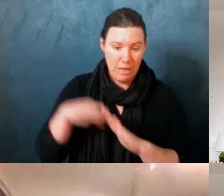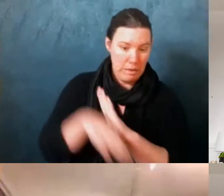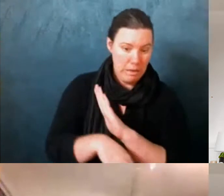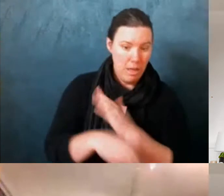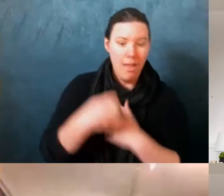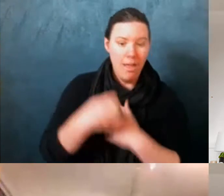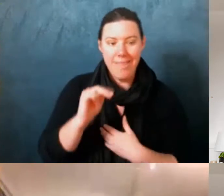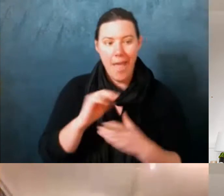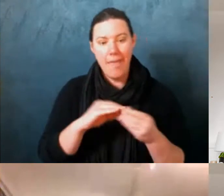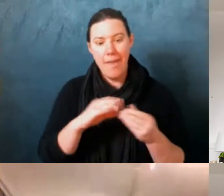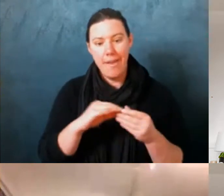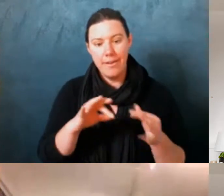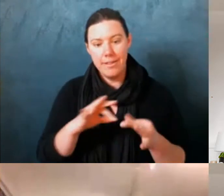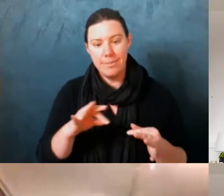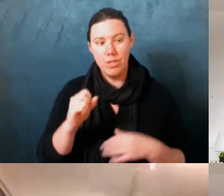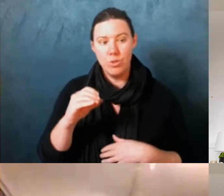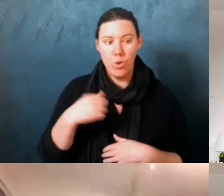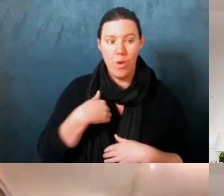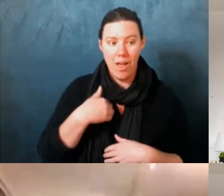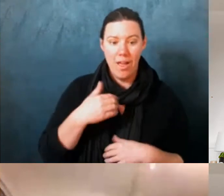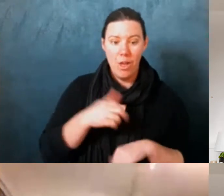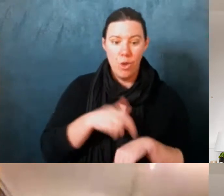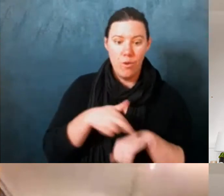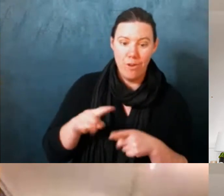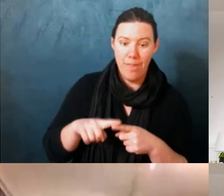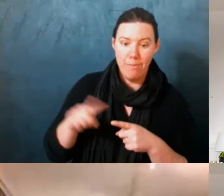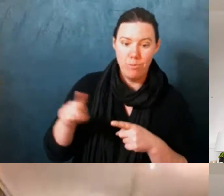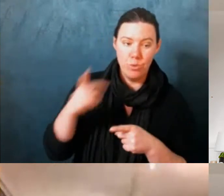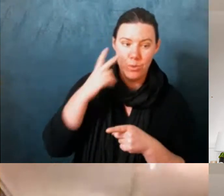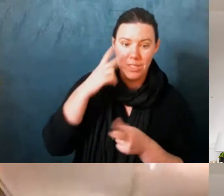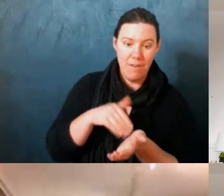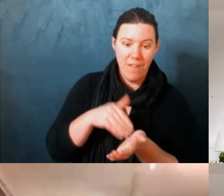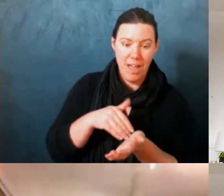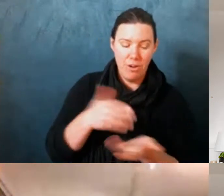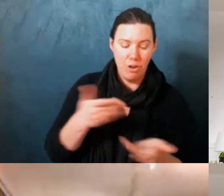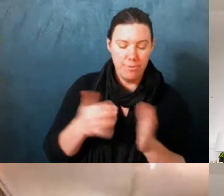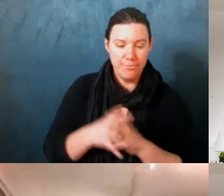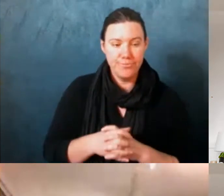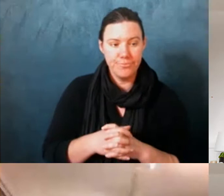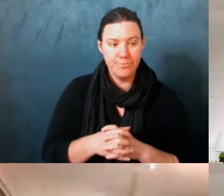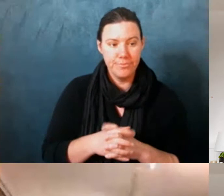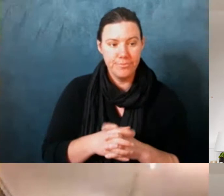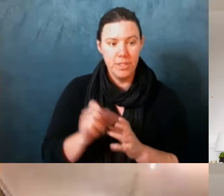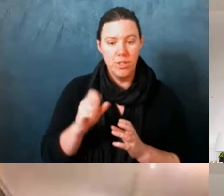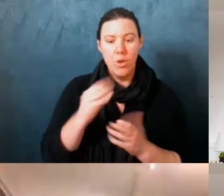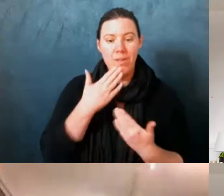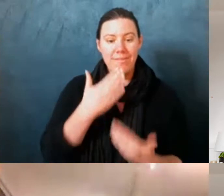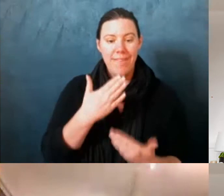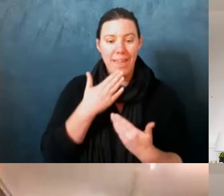So I refer them to go this, to see the provider one and these all, like things. So thank you, so, for listening.